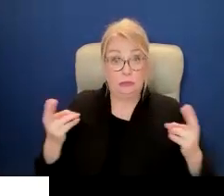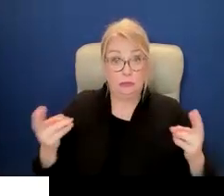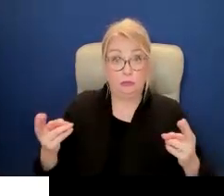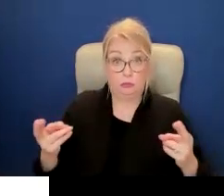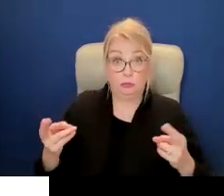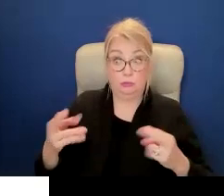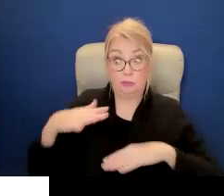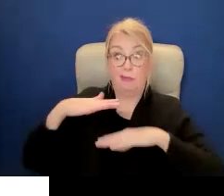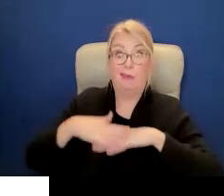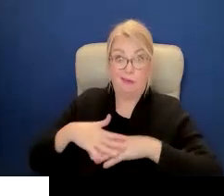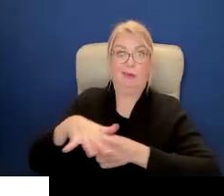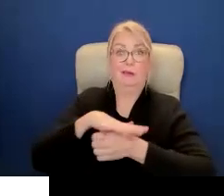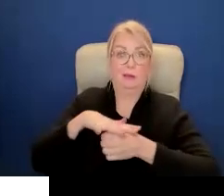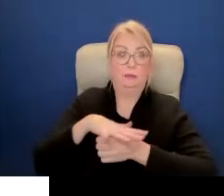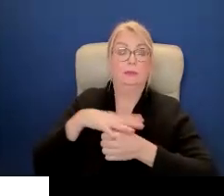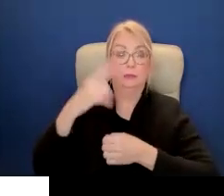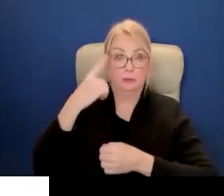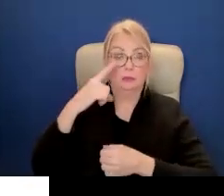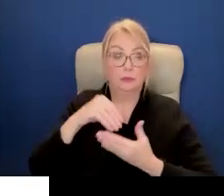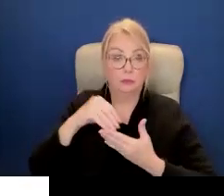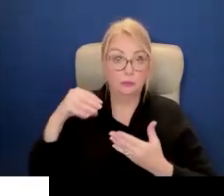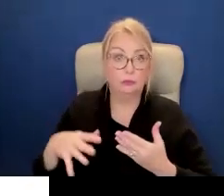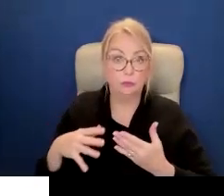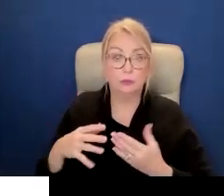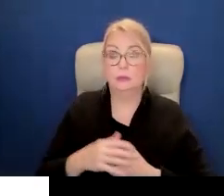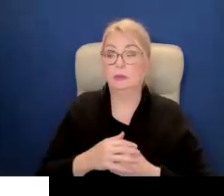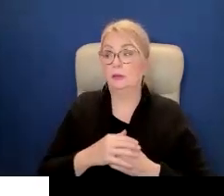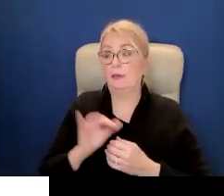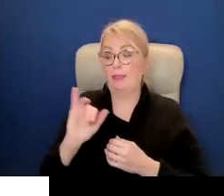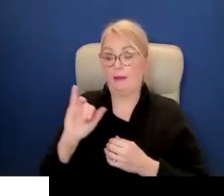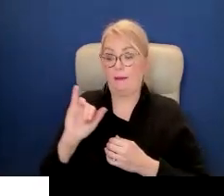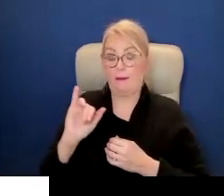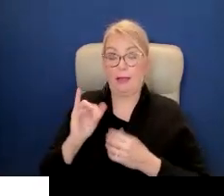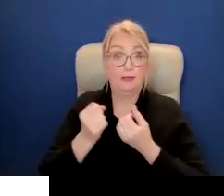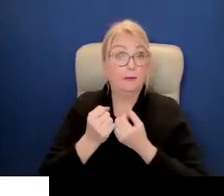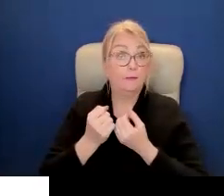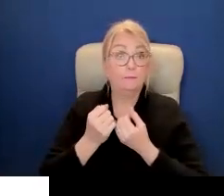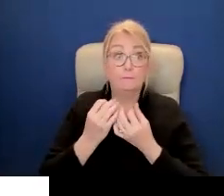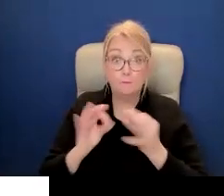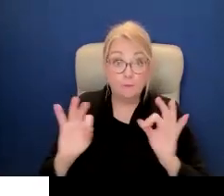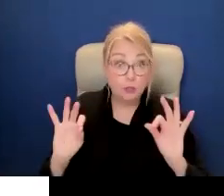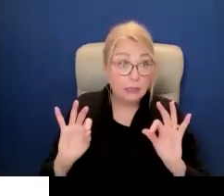including, free events happening in our community, or that are information